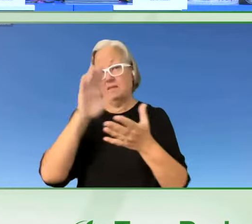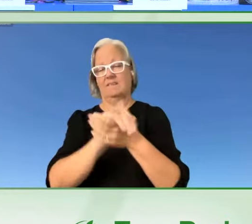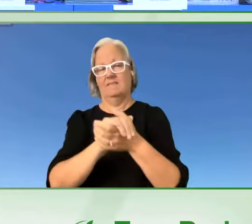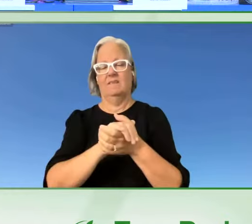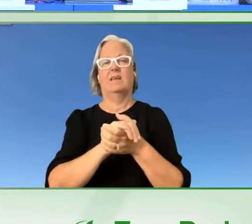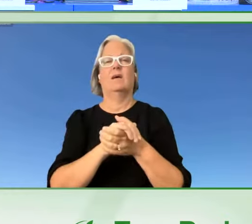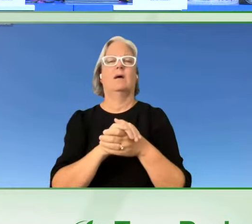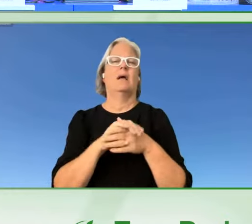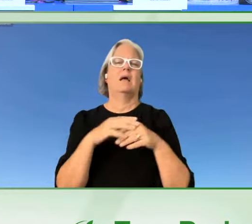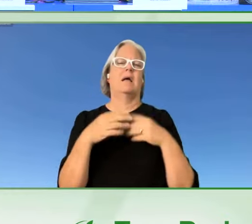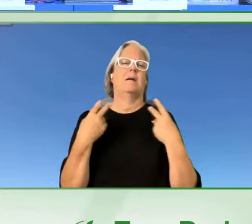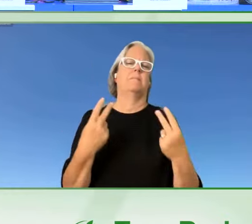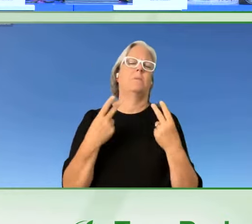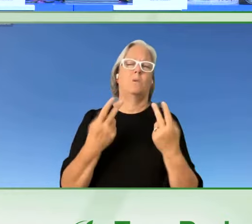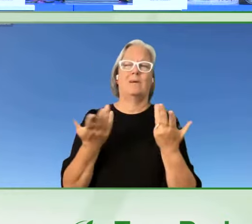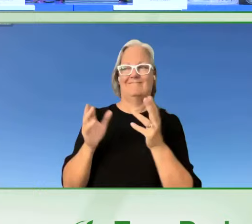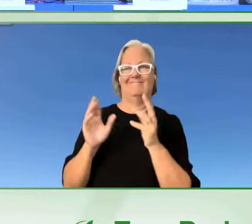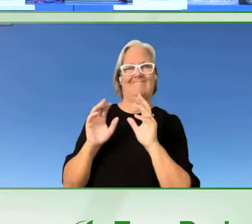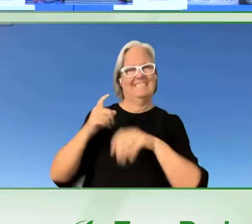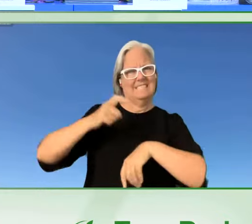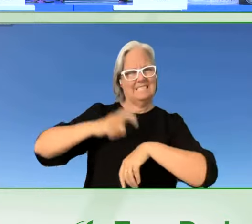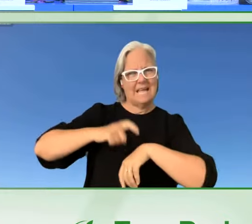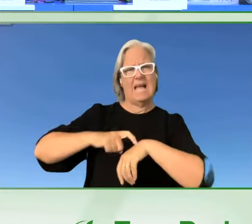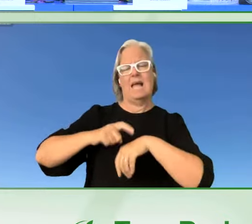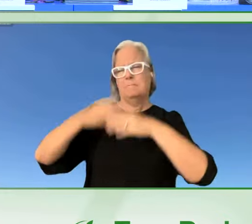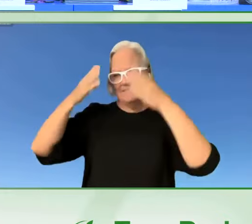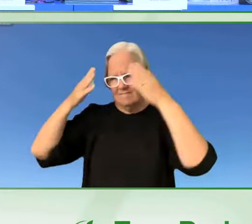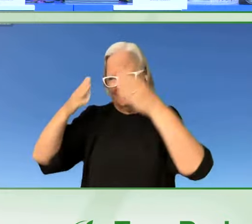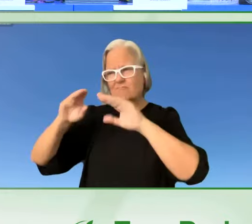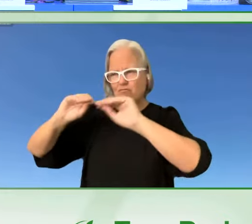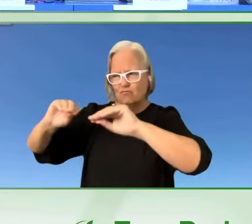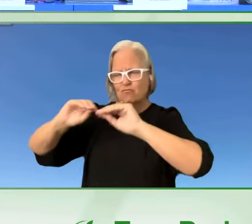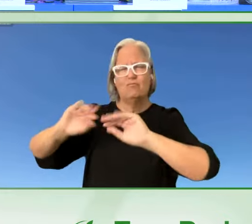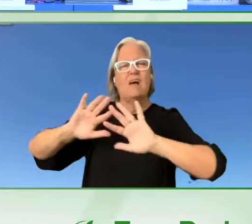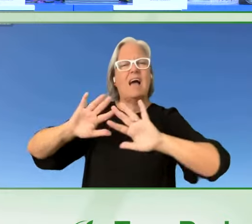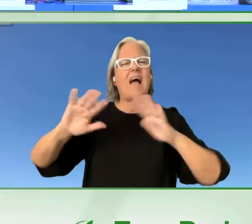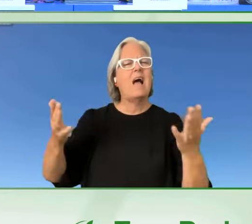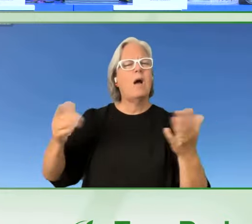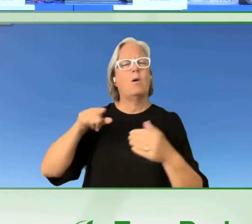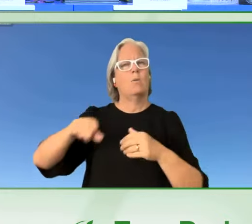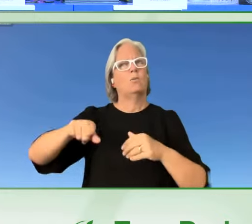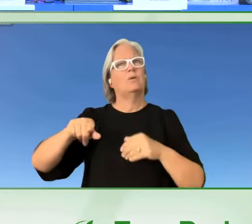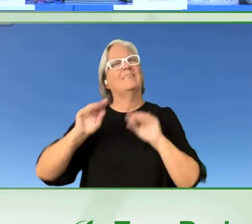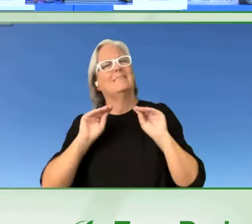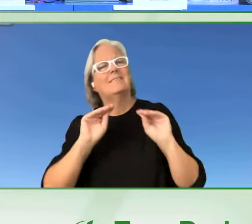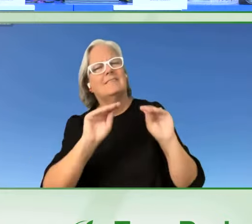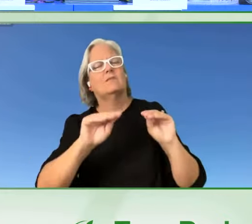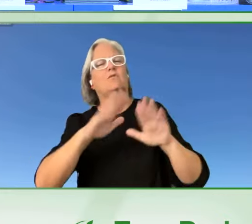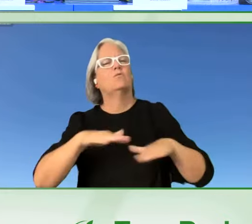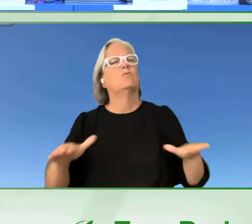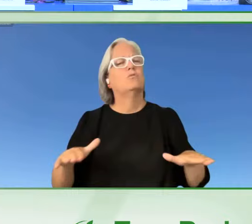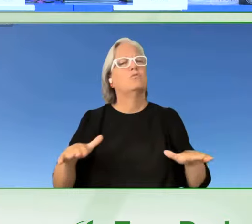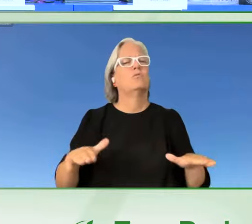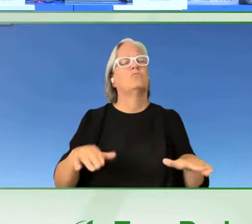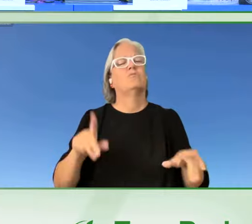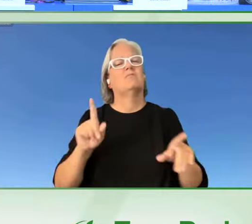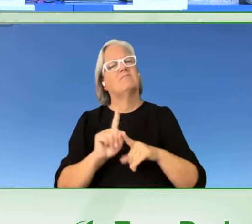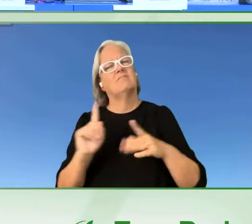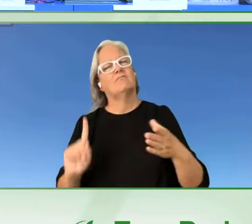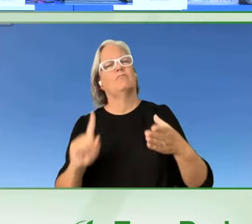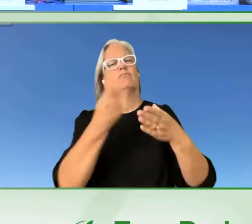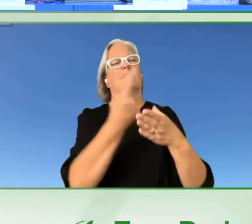After a short introduction, curiously asked, what do you like to do the most?